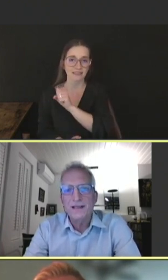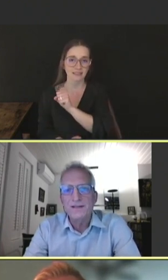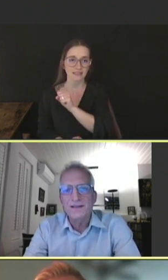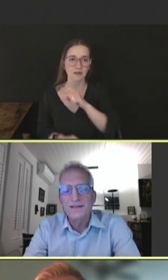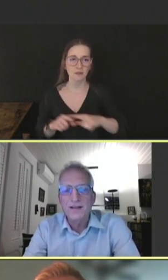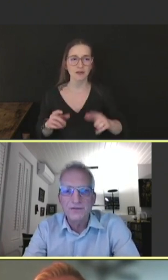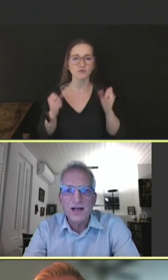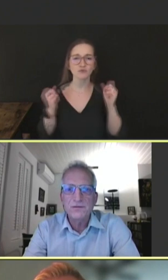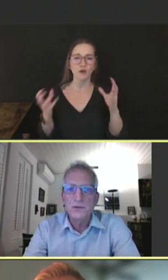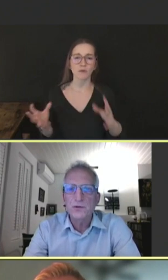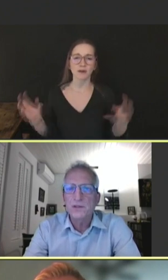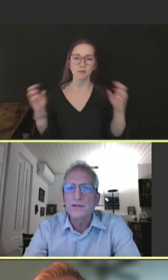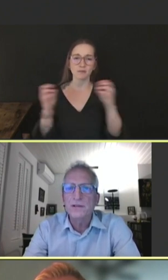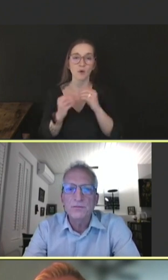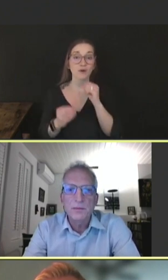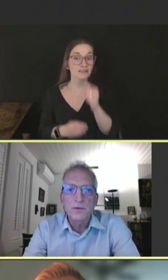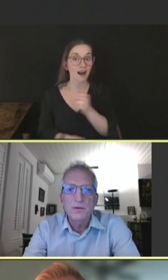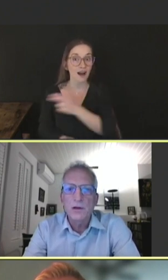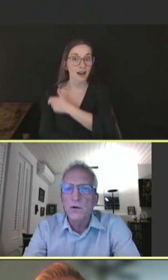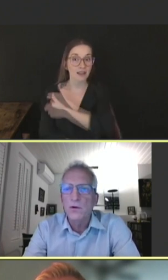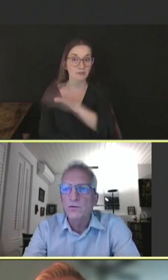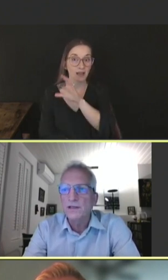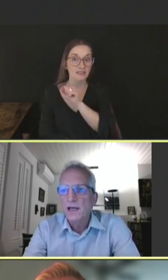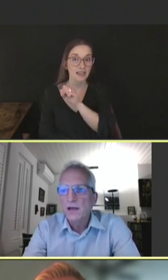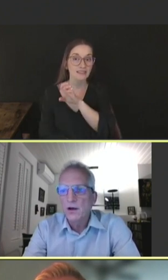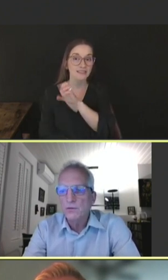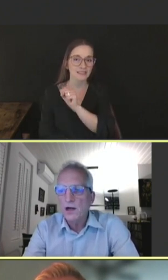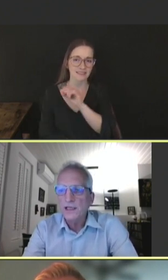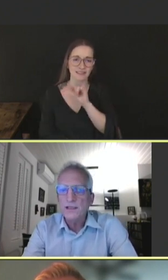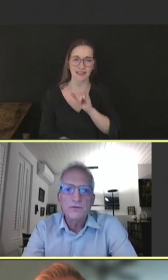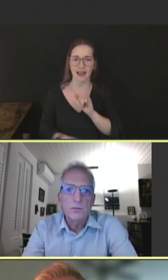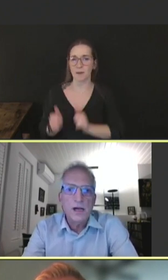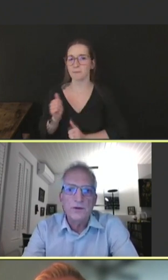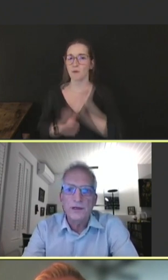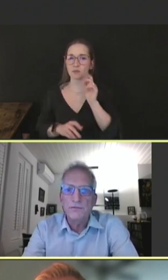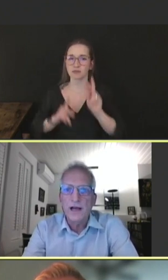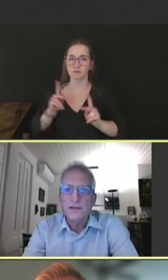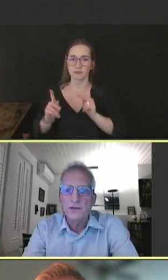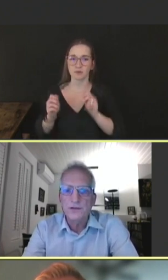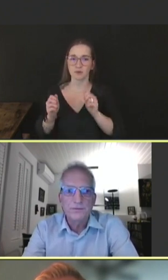cases that the vast majority of people with Long-COVID arise from milder infections.